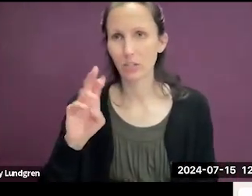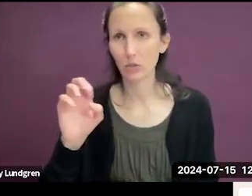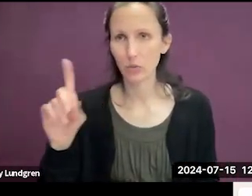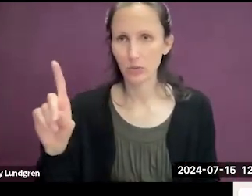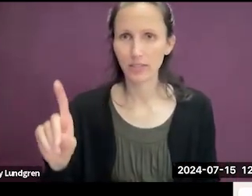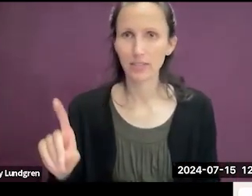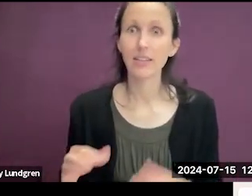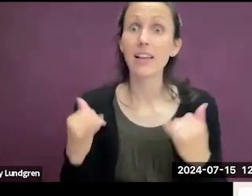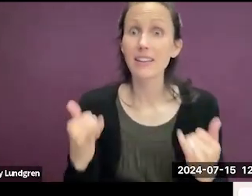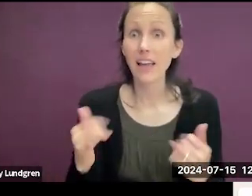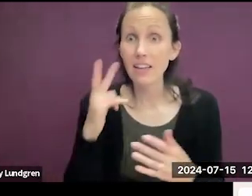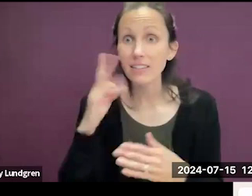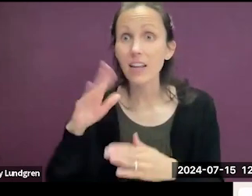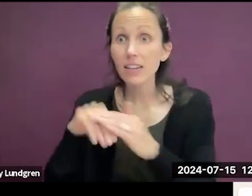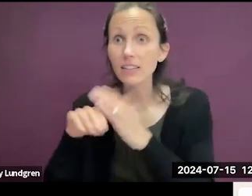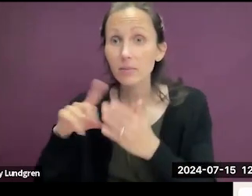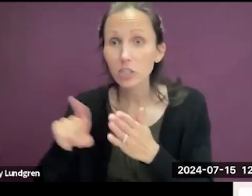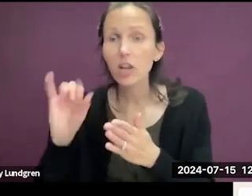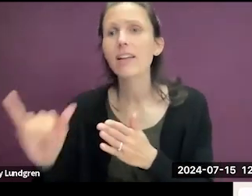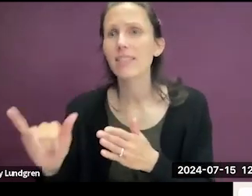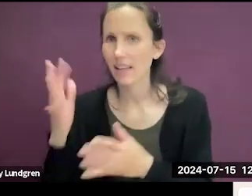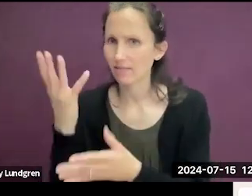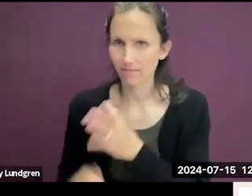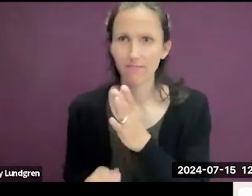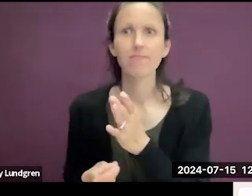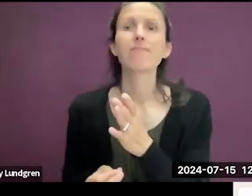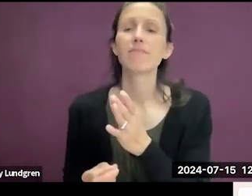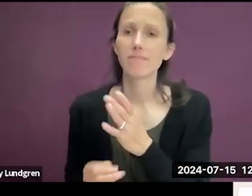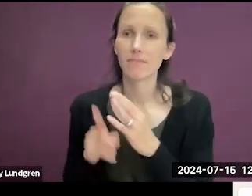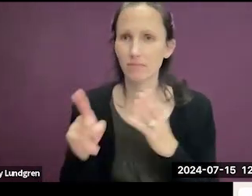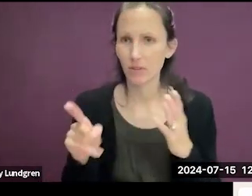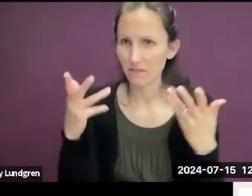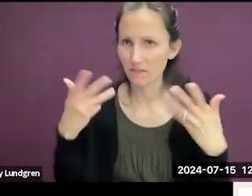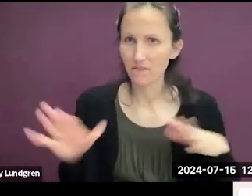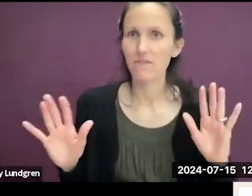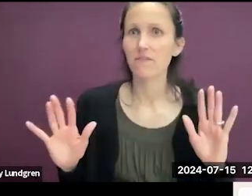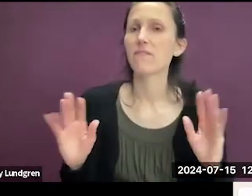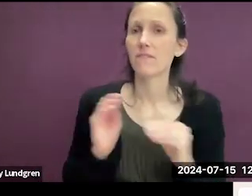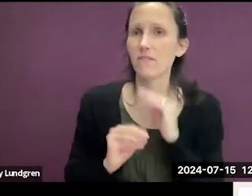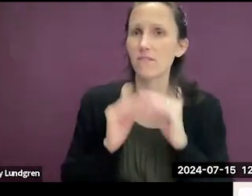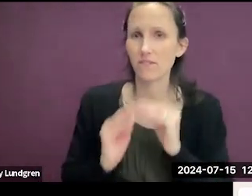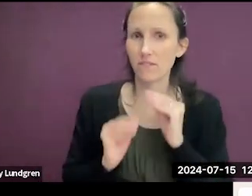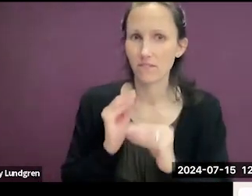that item has disappeared. So you've officially corrected one of those items and made your presentation more accessible.